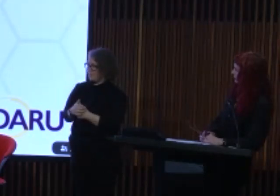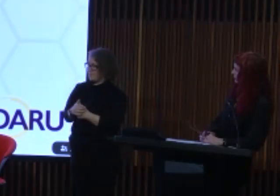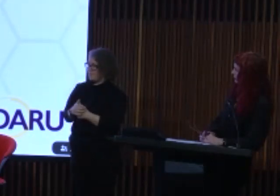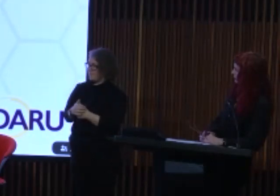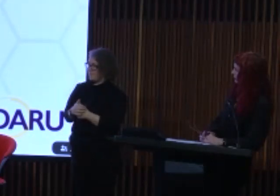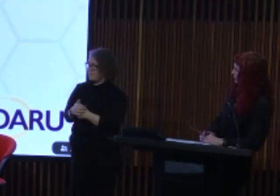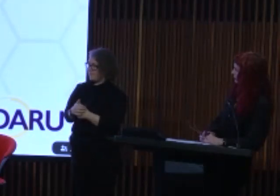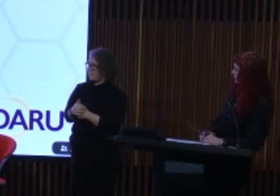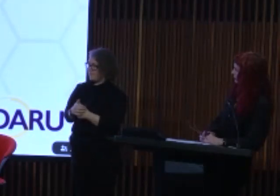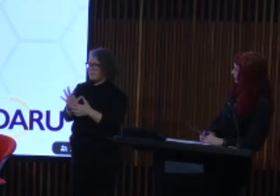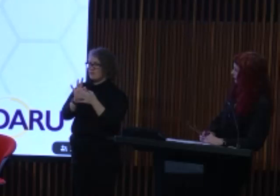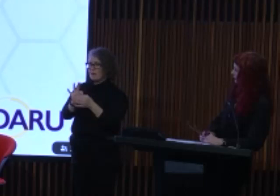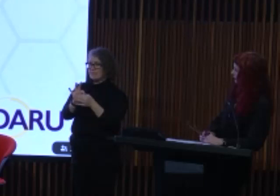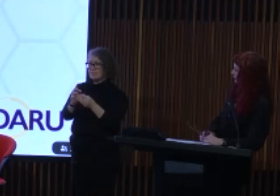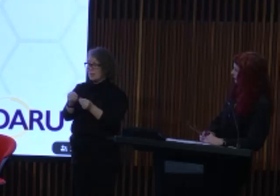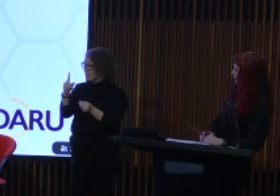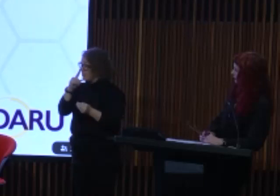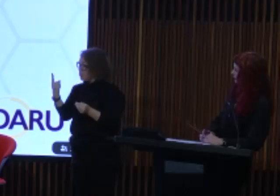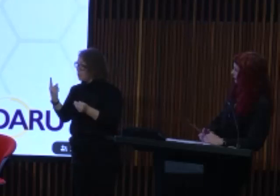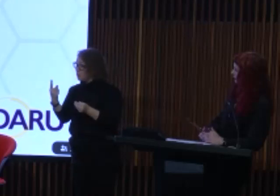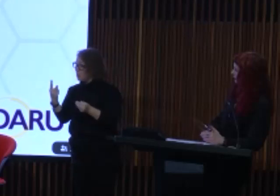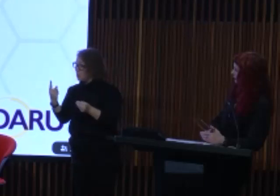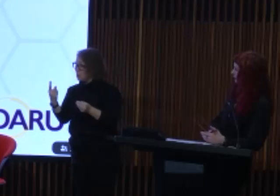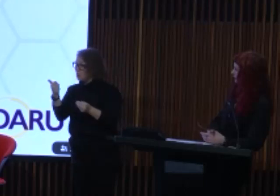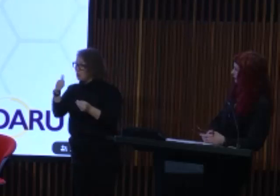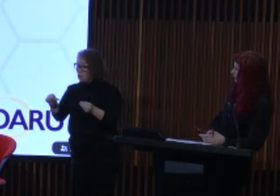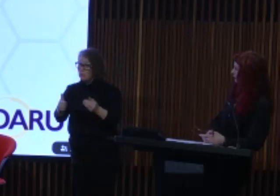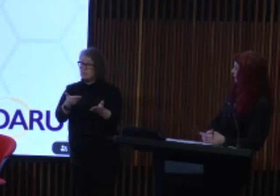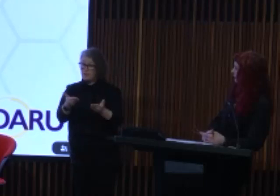between the people using the service and the people providing the service. That there really